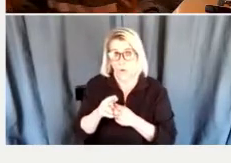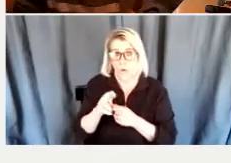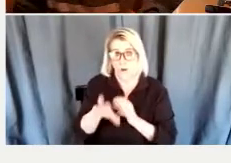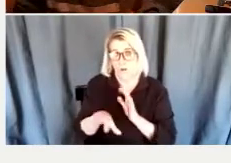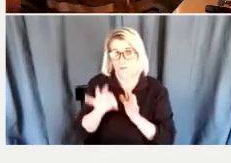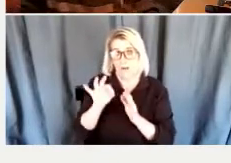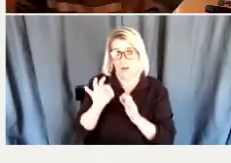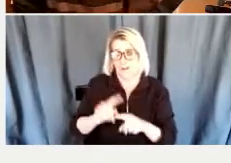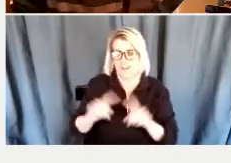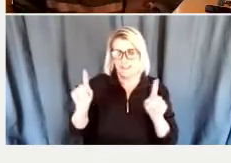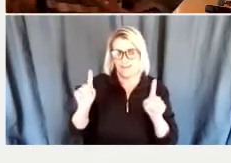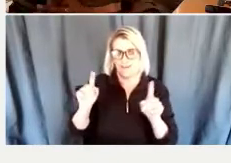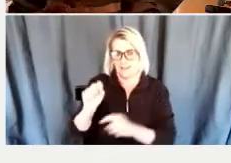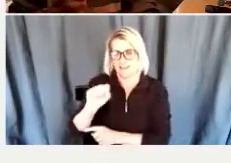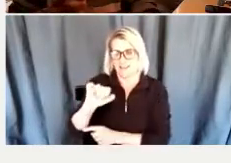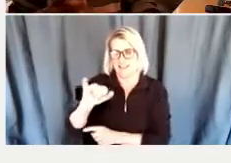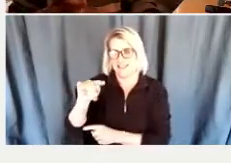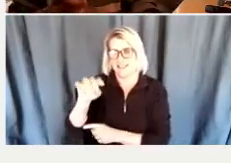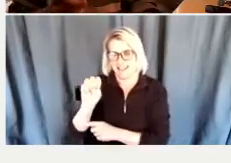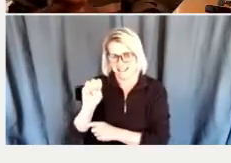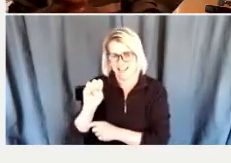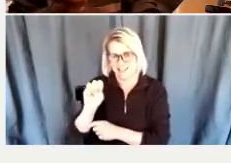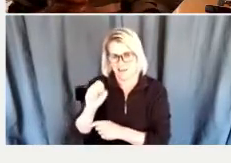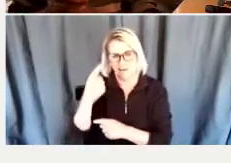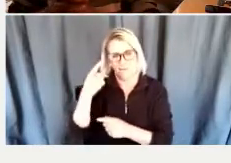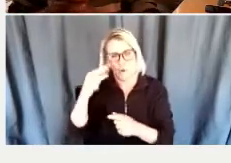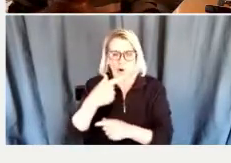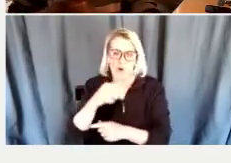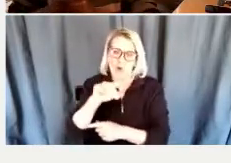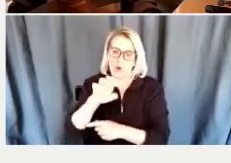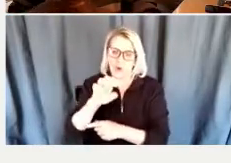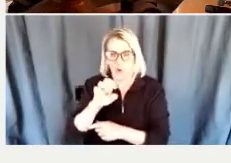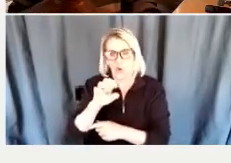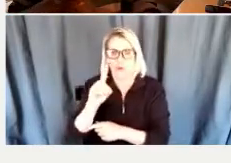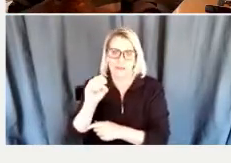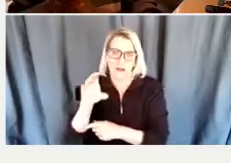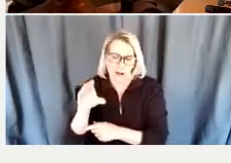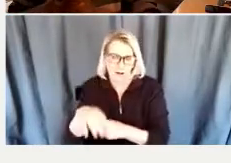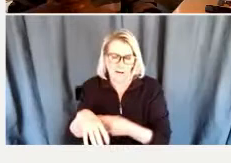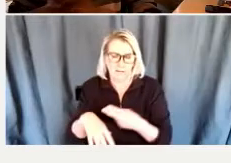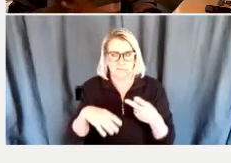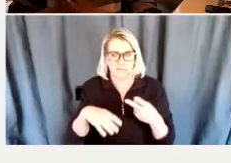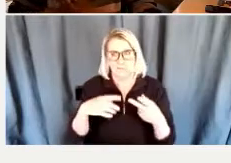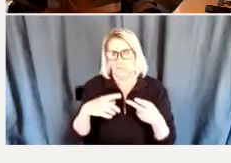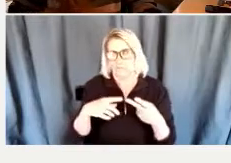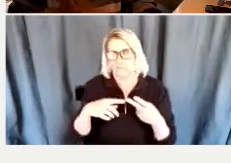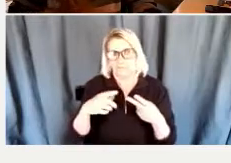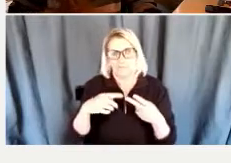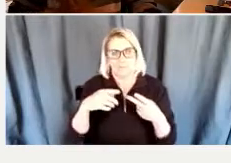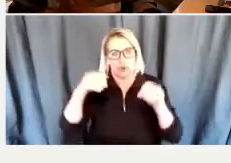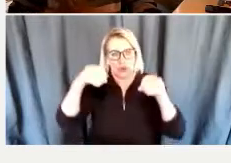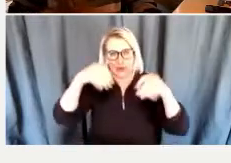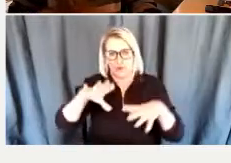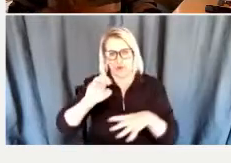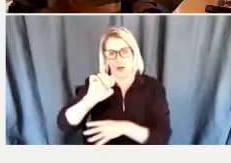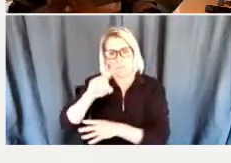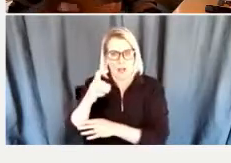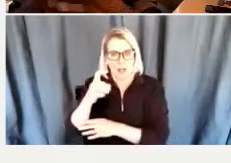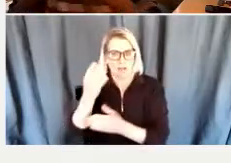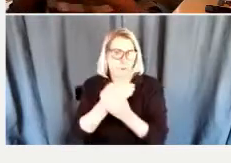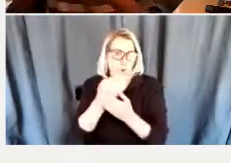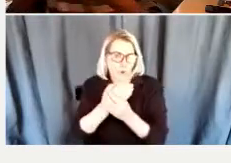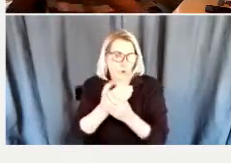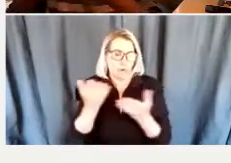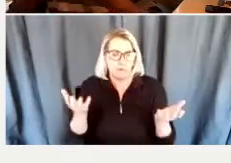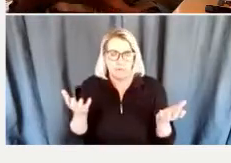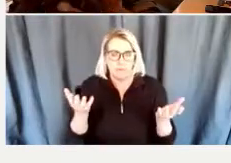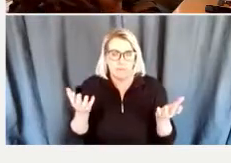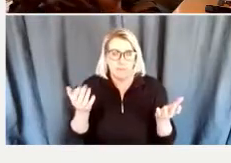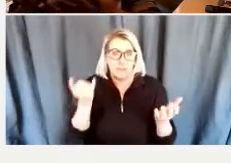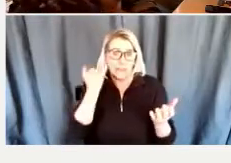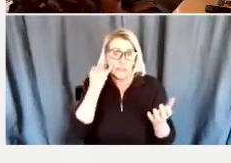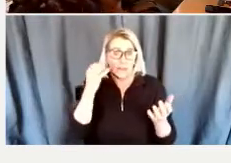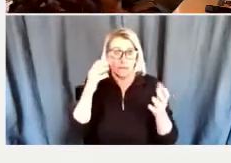site. For example, Google Docs or dropbox folder, as long as you can browse to that